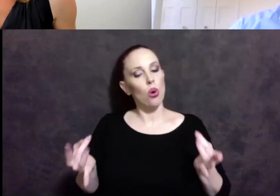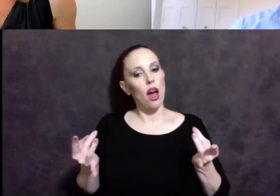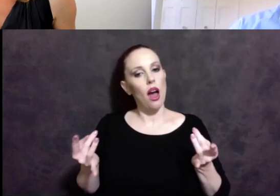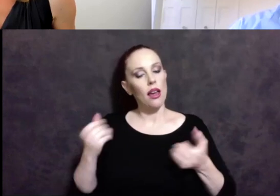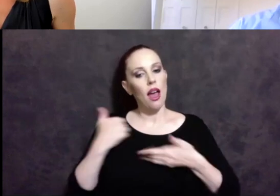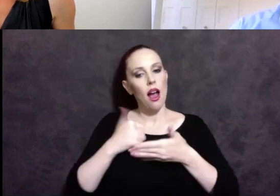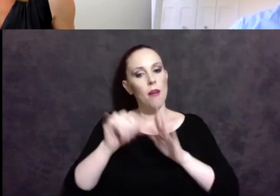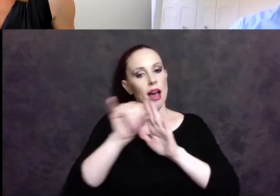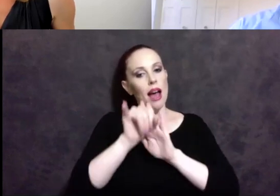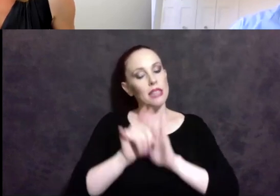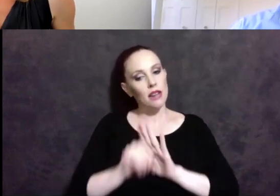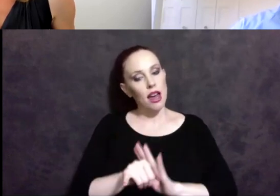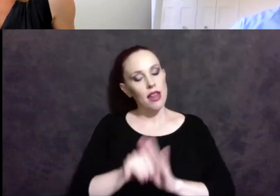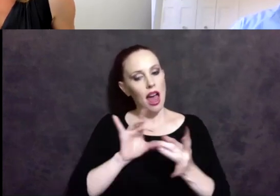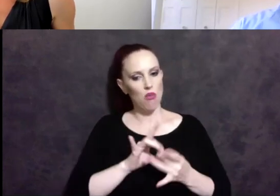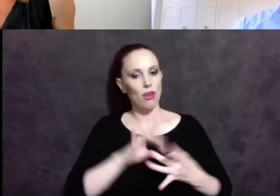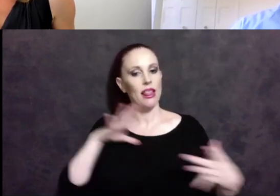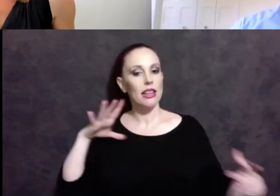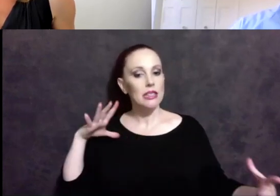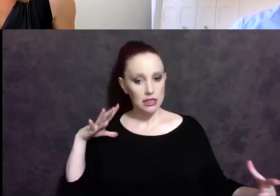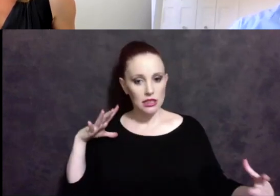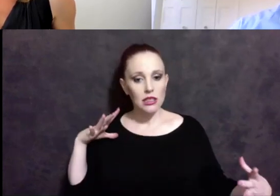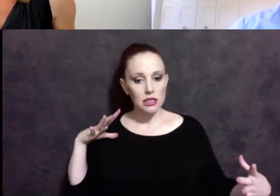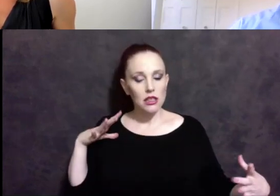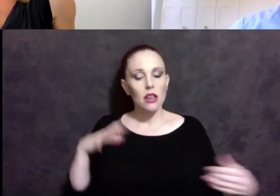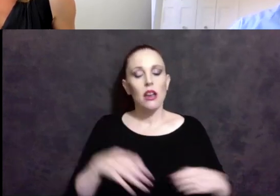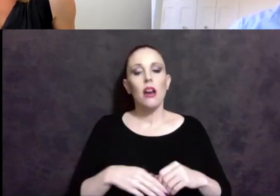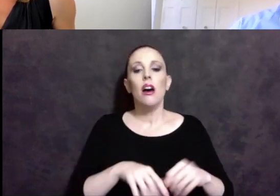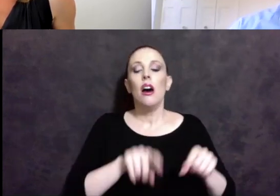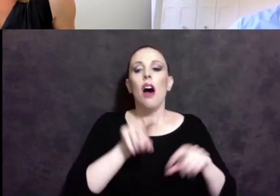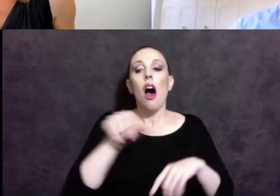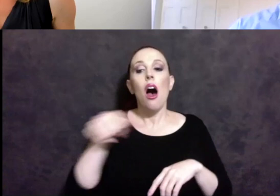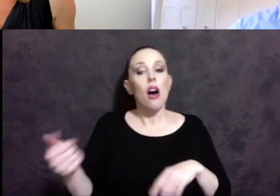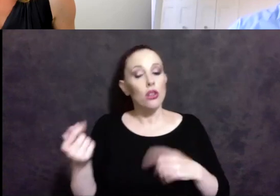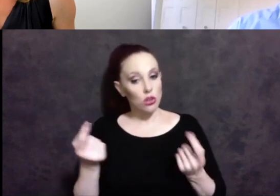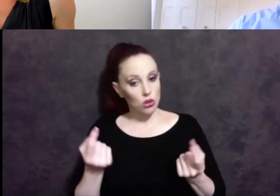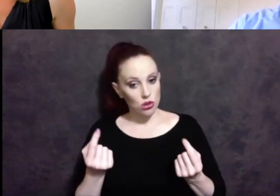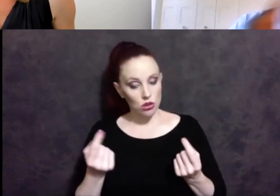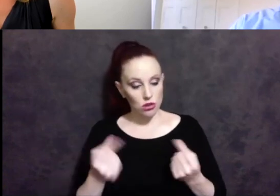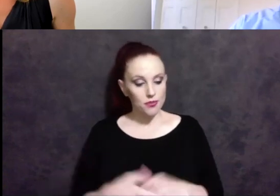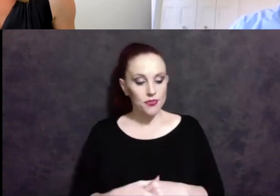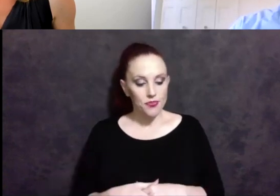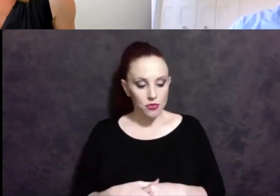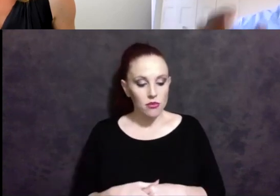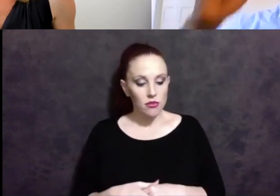that and releasing it. The other thing that I did was to get my yoga certification, I